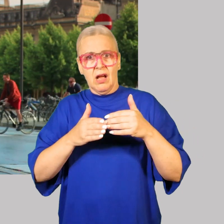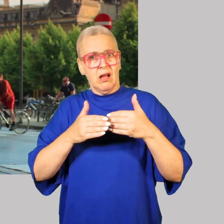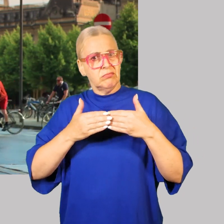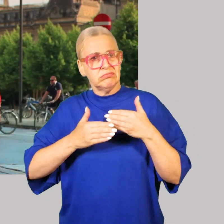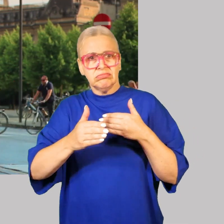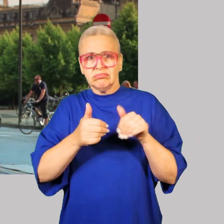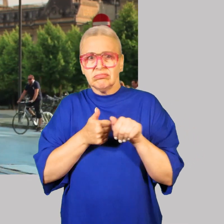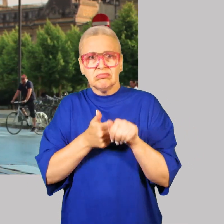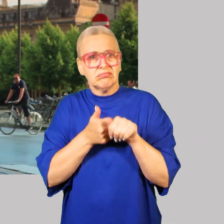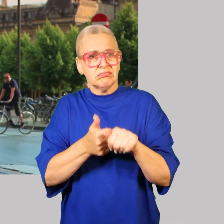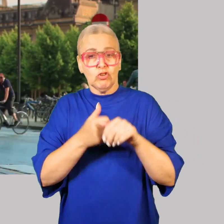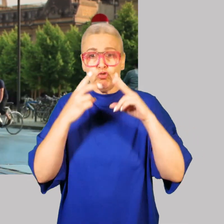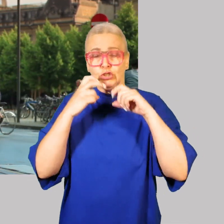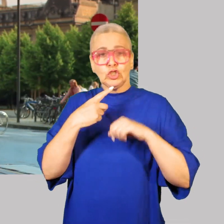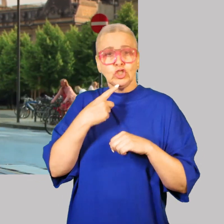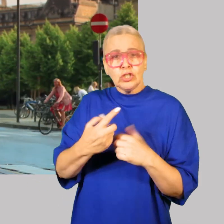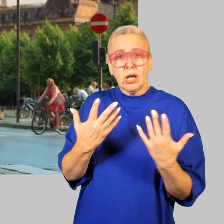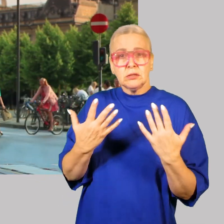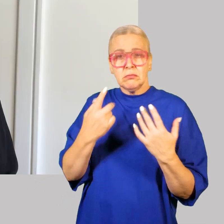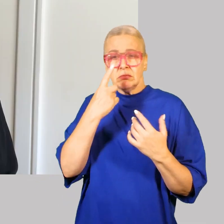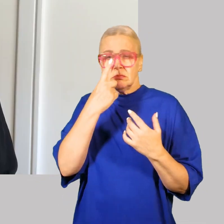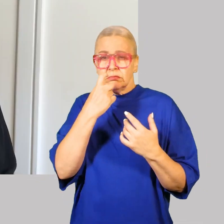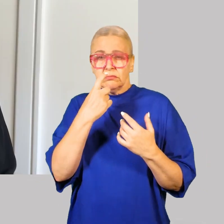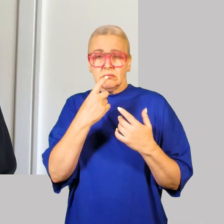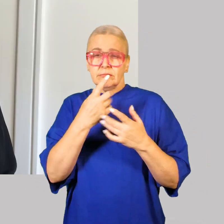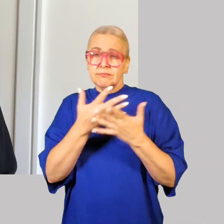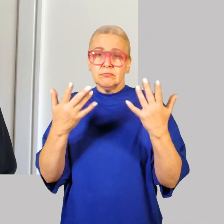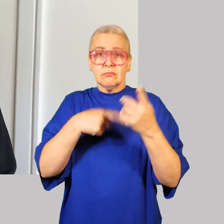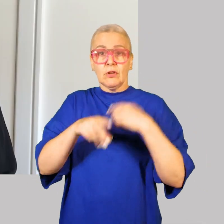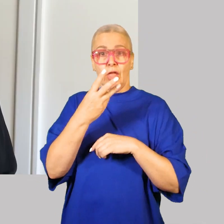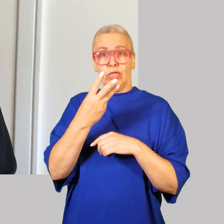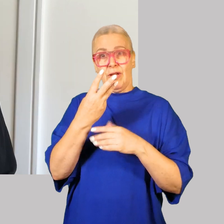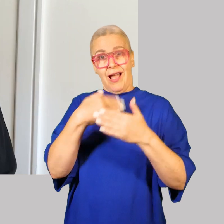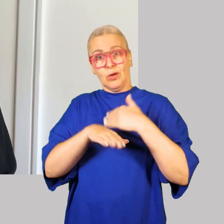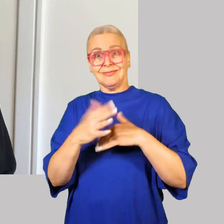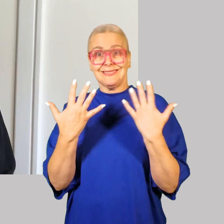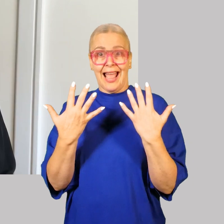Research suggests that possibly as many as 3 out of 10 women with type 2 diabetes